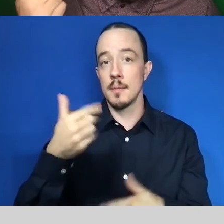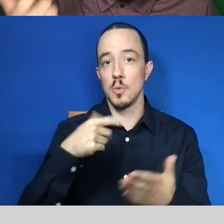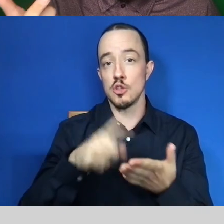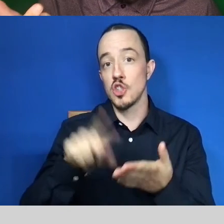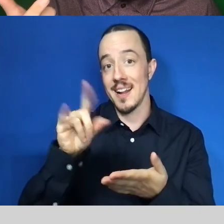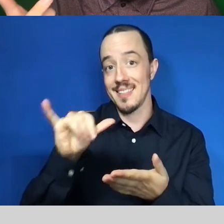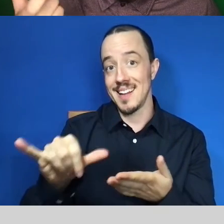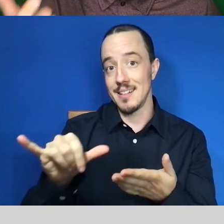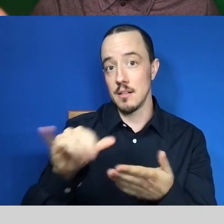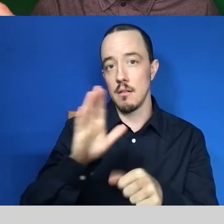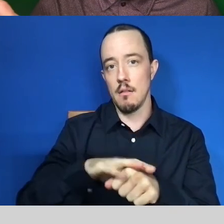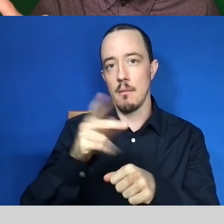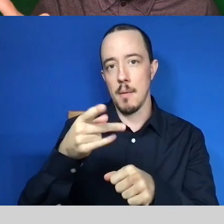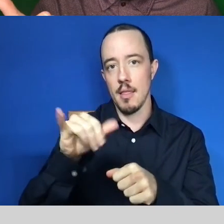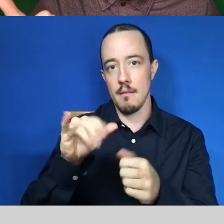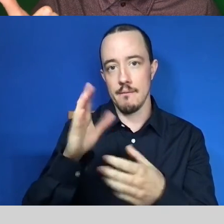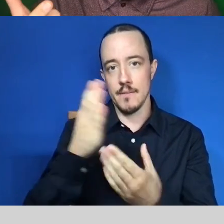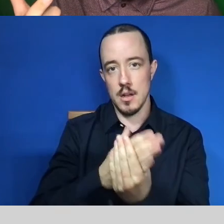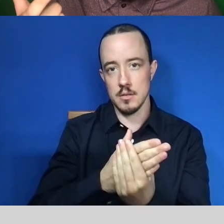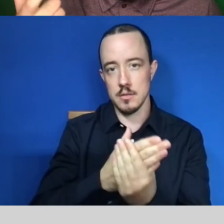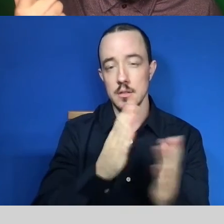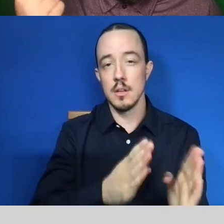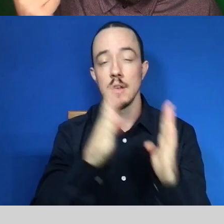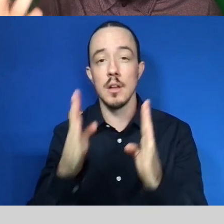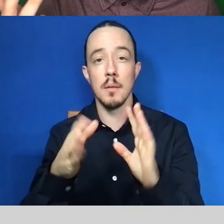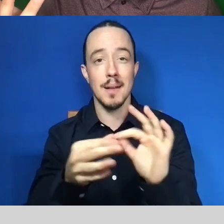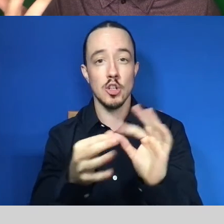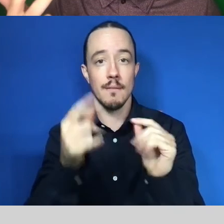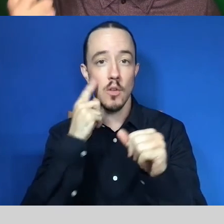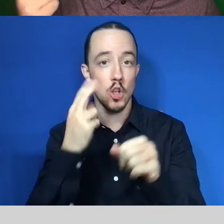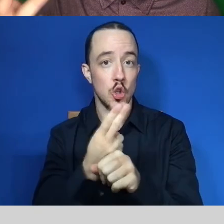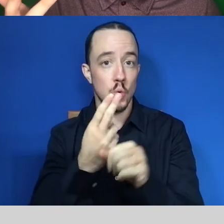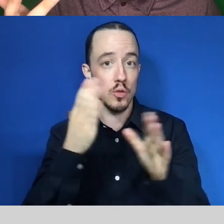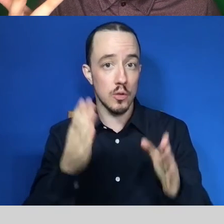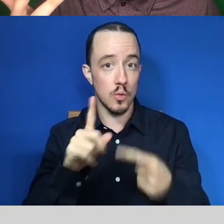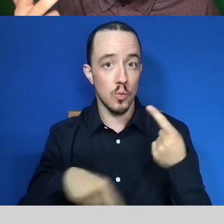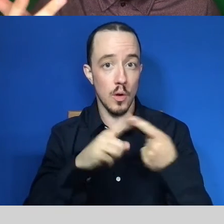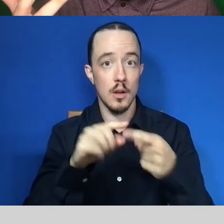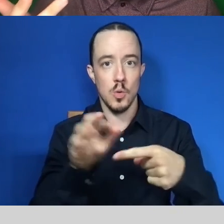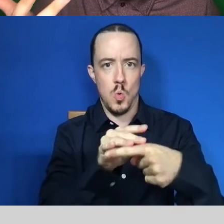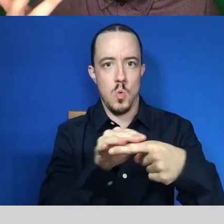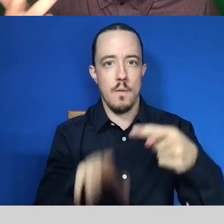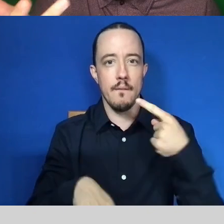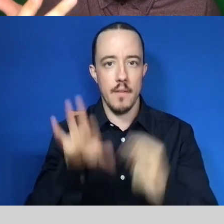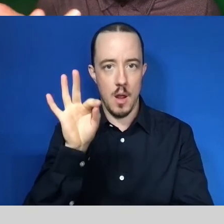That Semgrep should only check that rule on Python files. An actionable message for the user when they're matching,